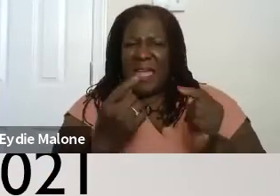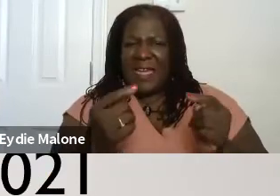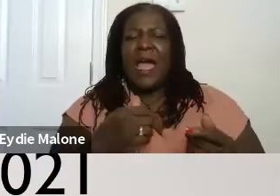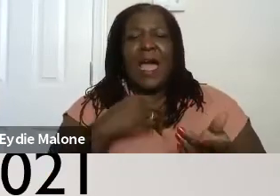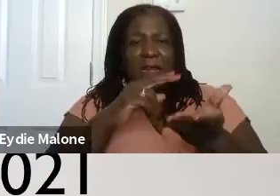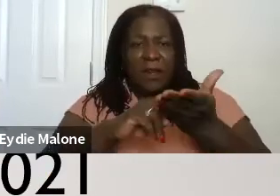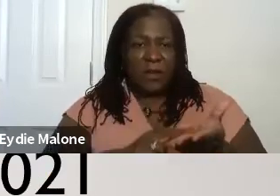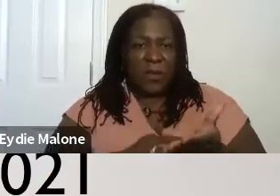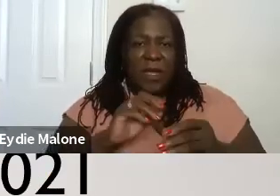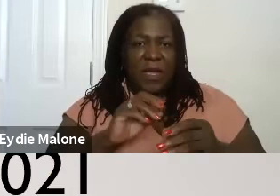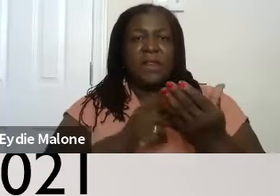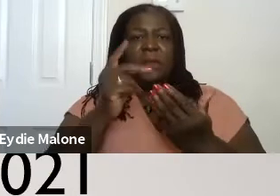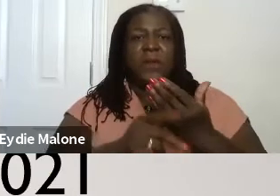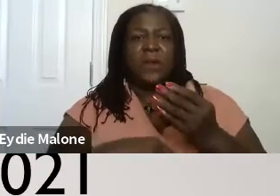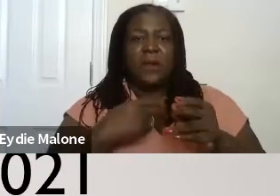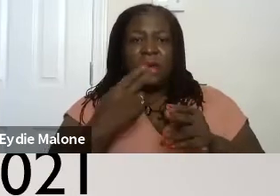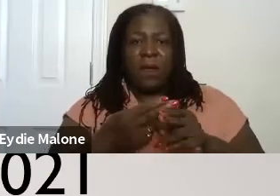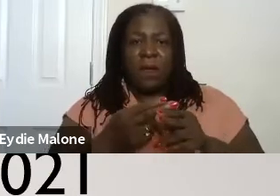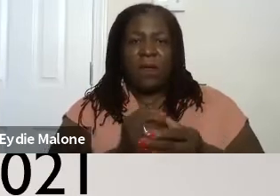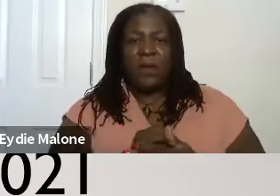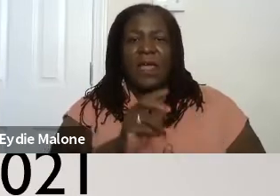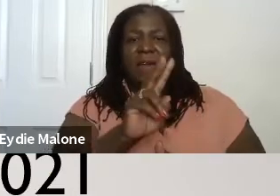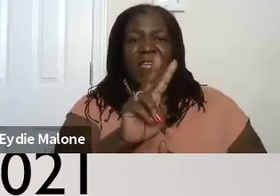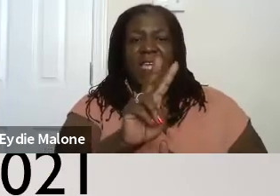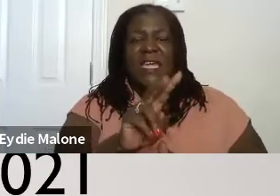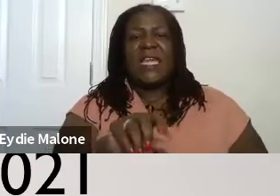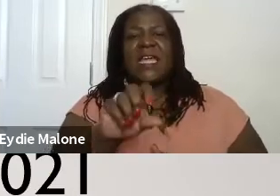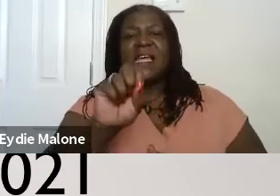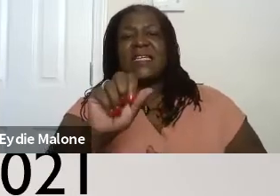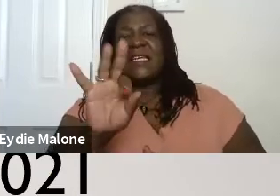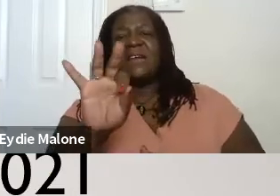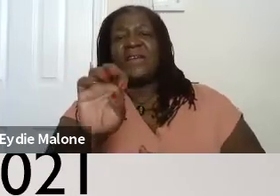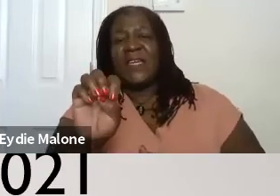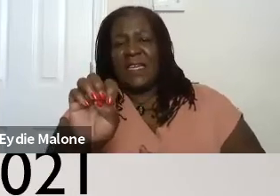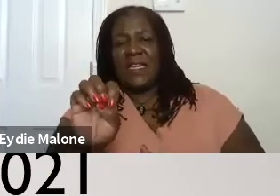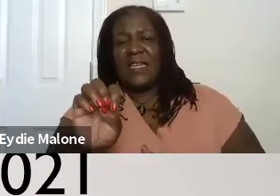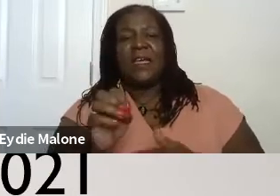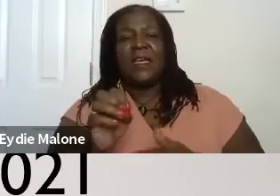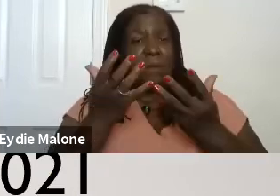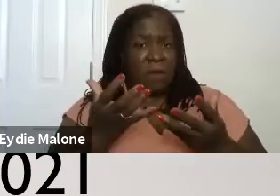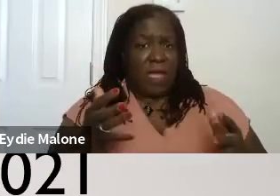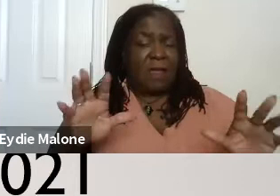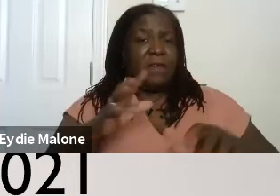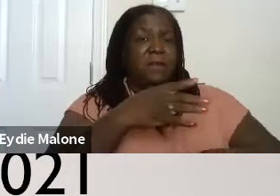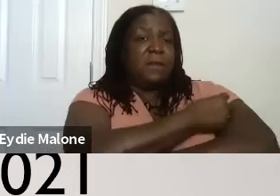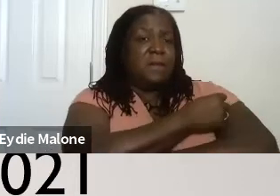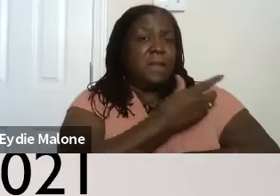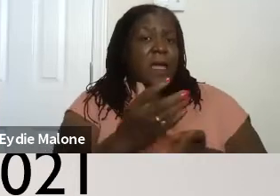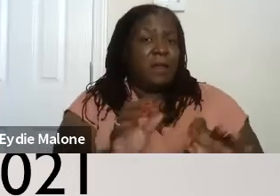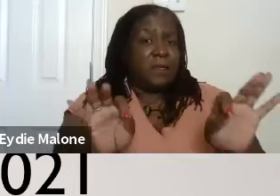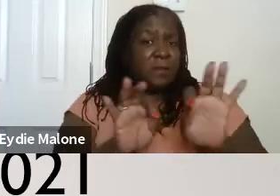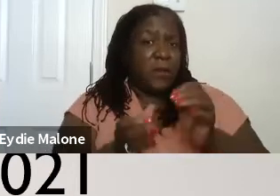in the program called V-Safe after being vaccinated. The importance of this V-Safe health checker